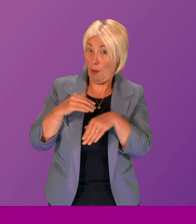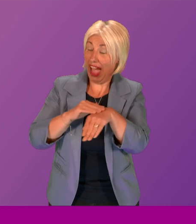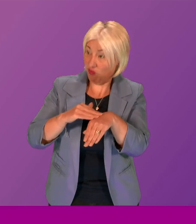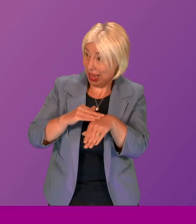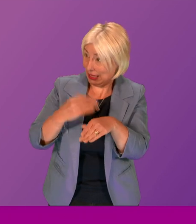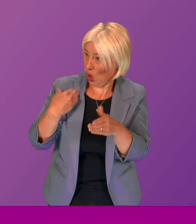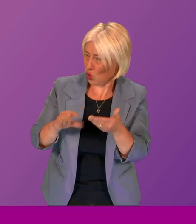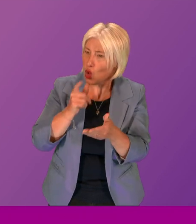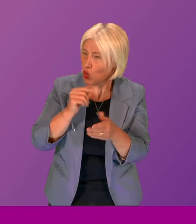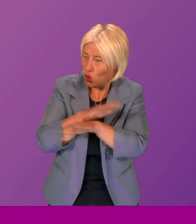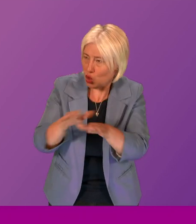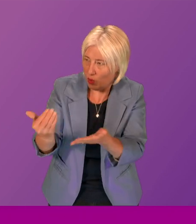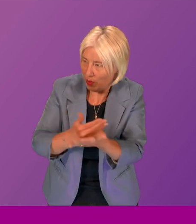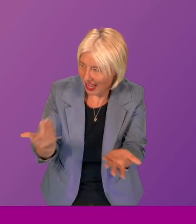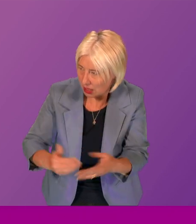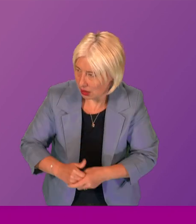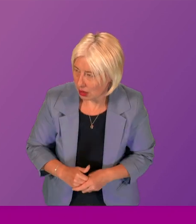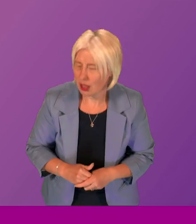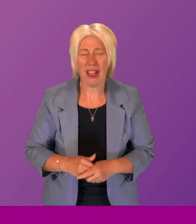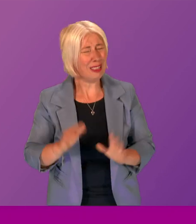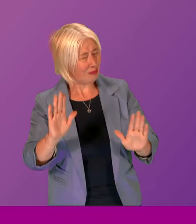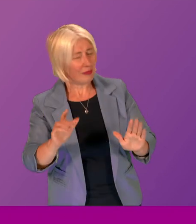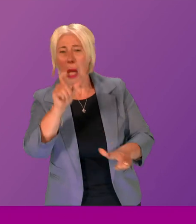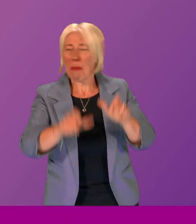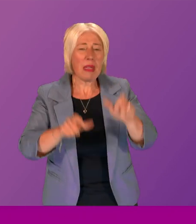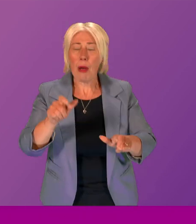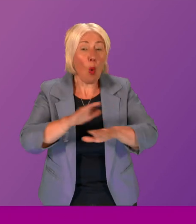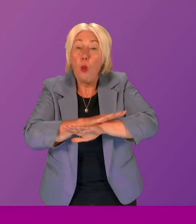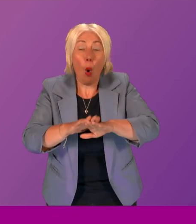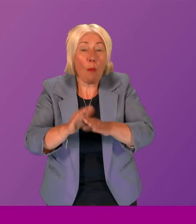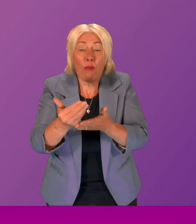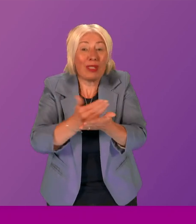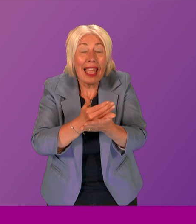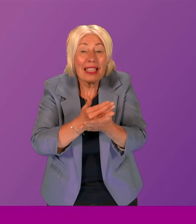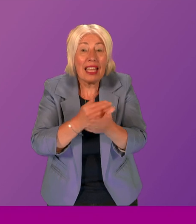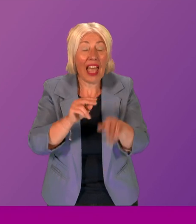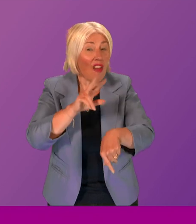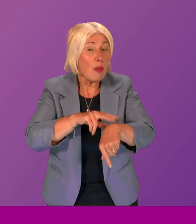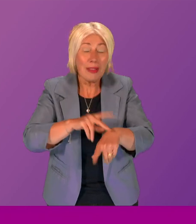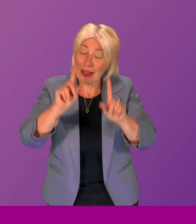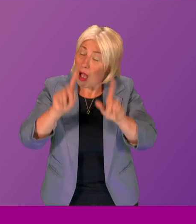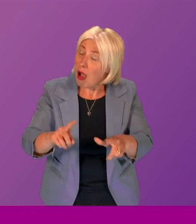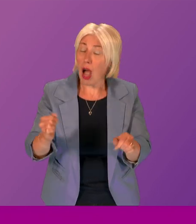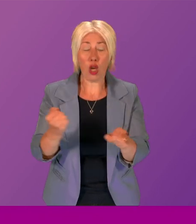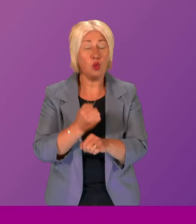The problem is that people will not be protected if the police cannot do their job. We have had